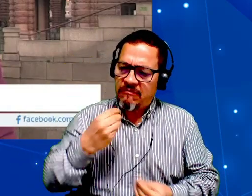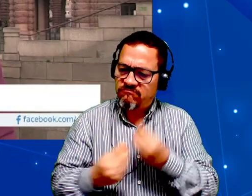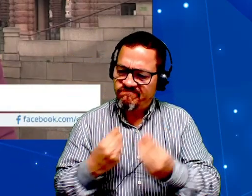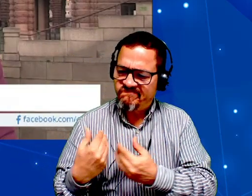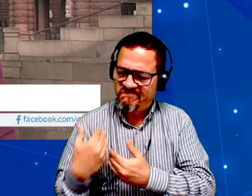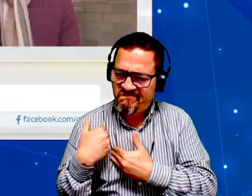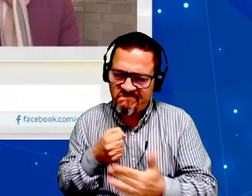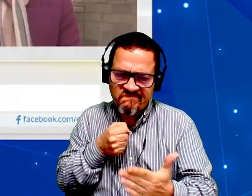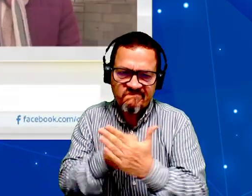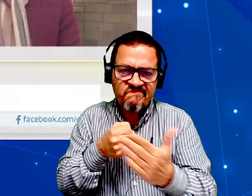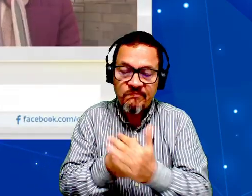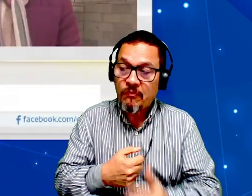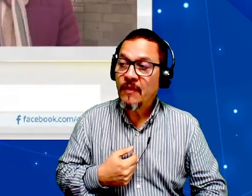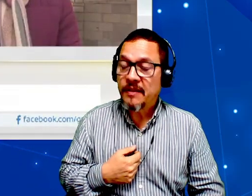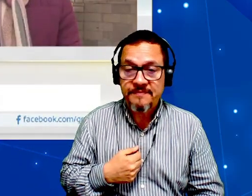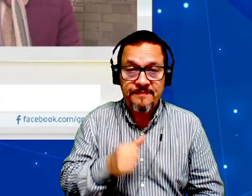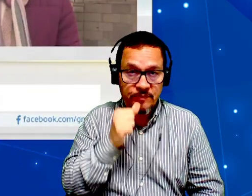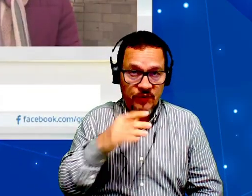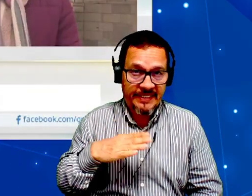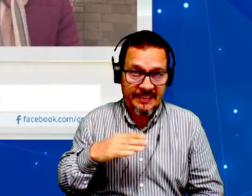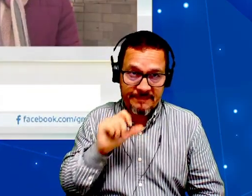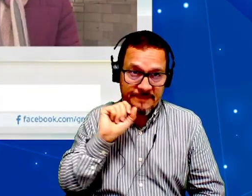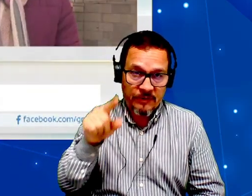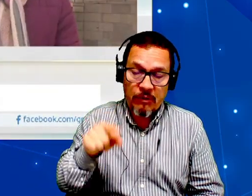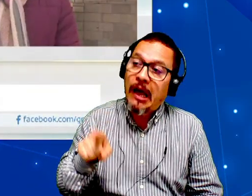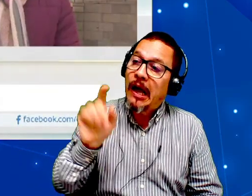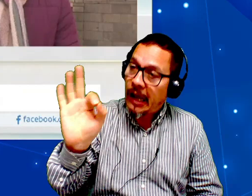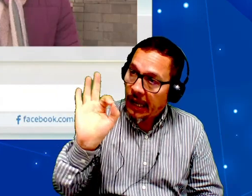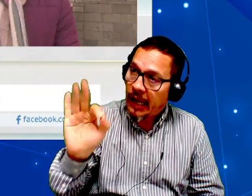And you did. You stopped going to school for a period,